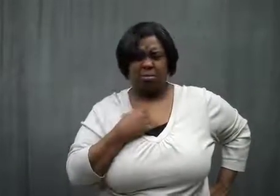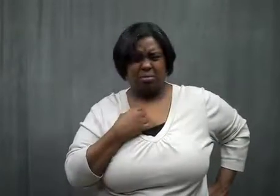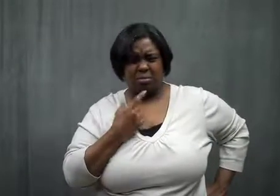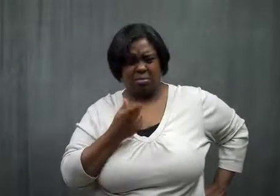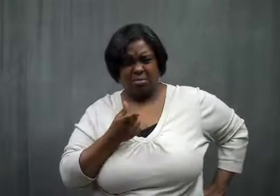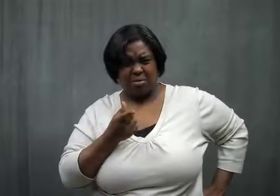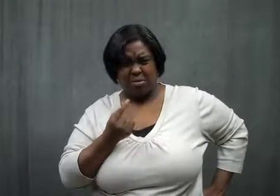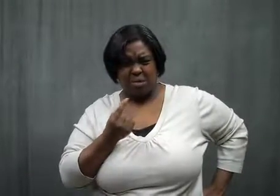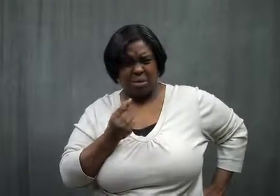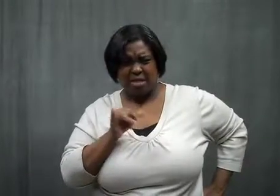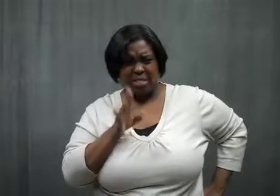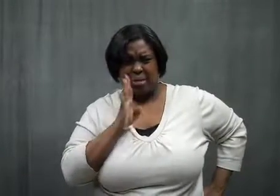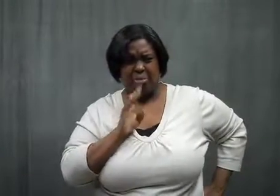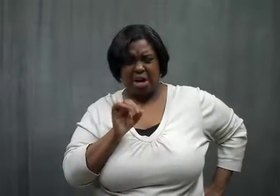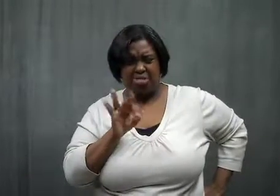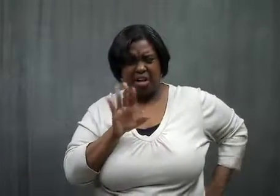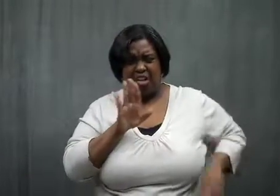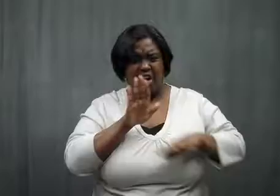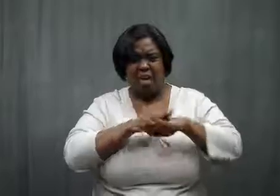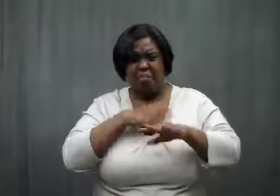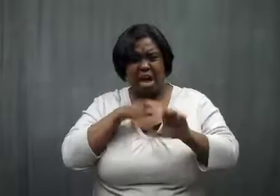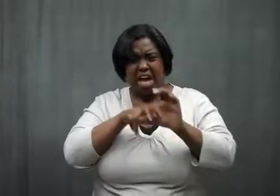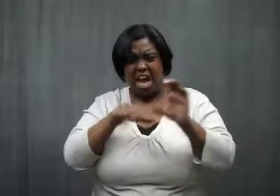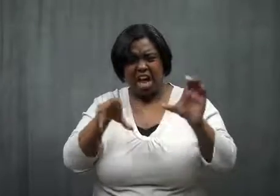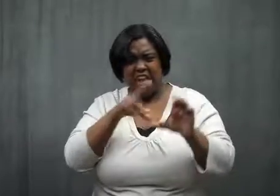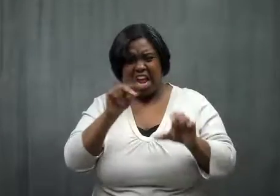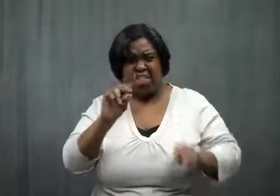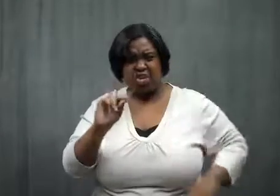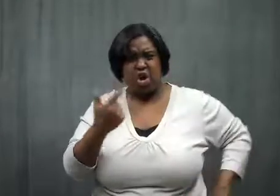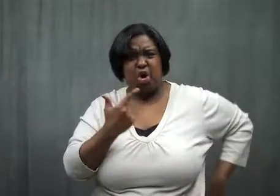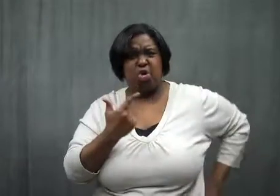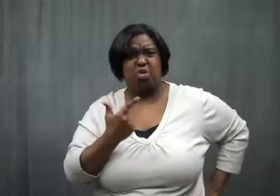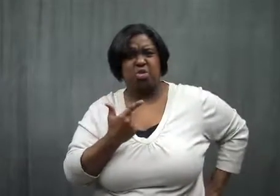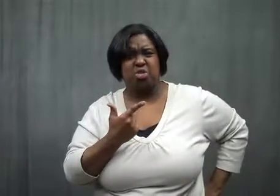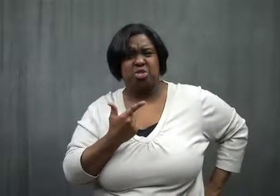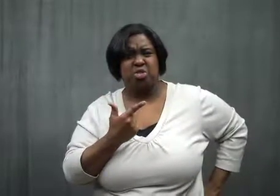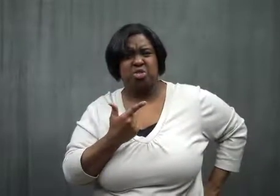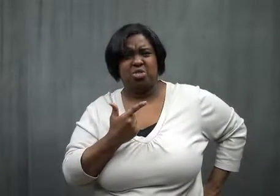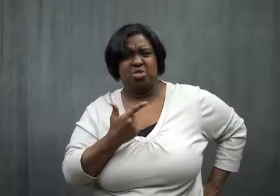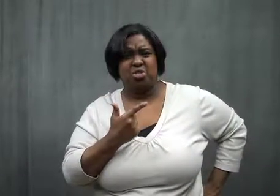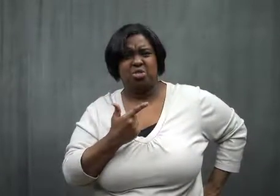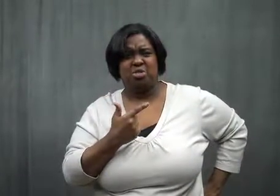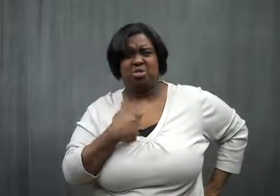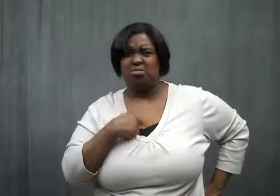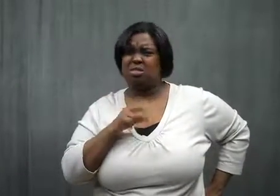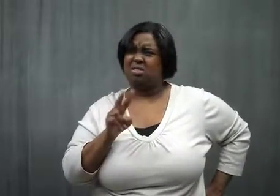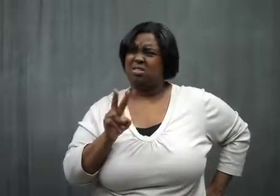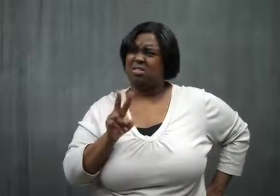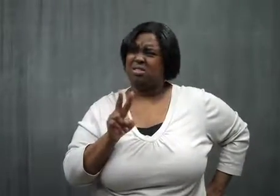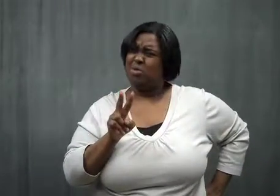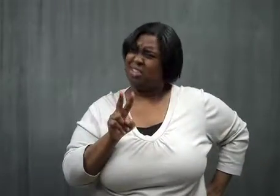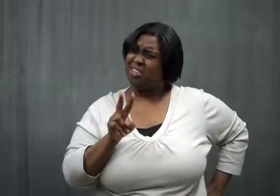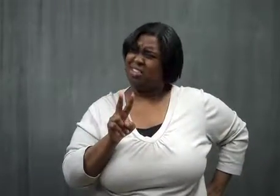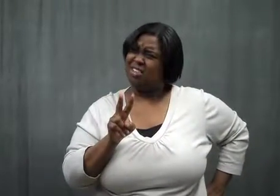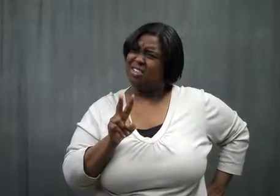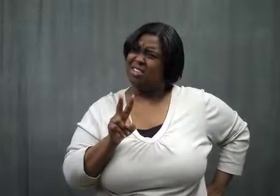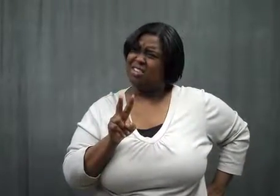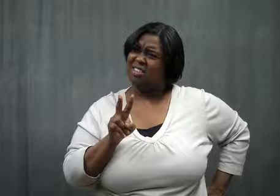She said, "What's that brown stuff on the couch and the dog?" I said, "What?"